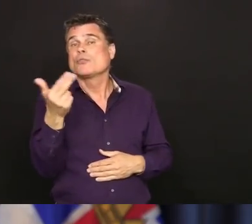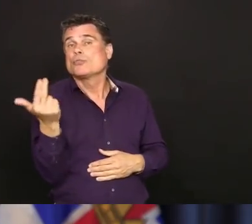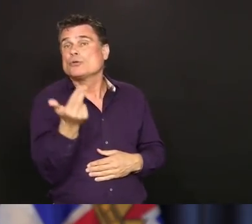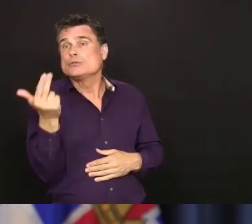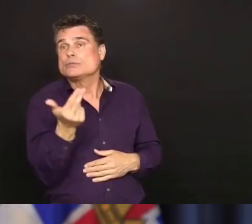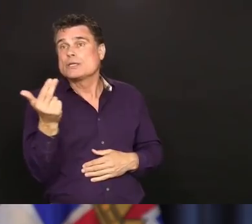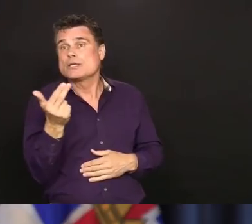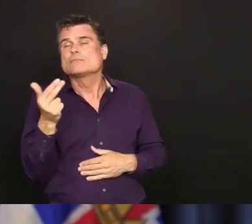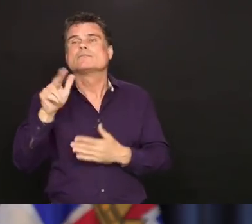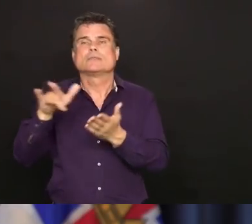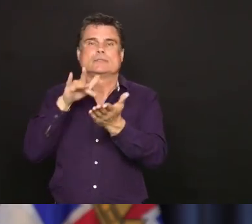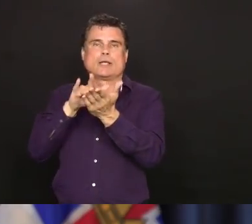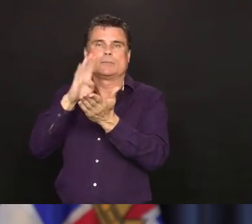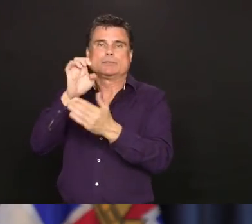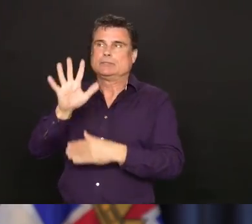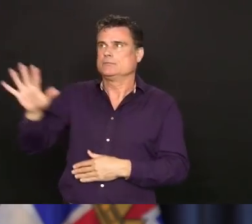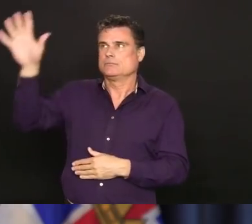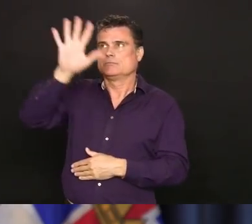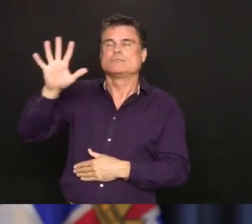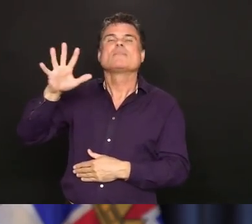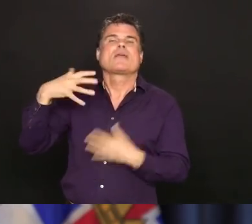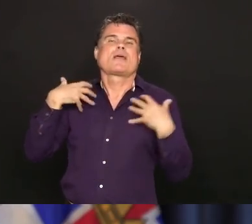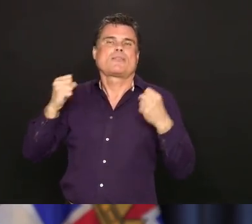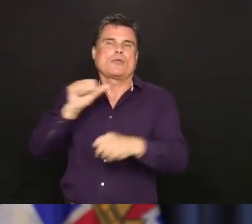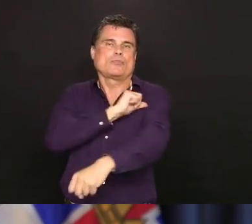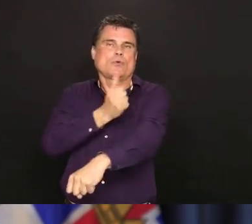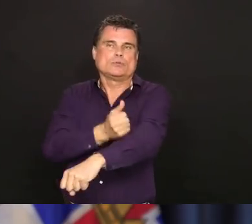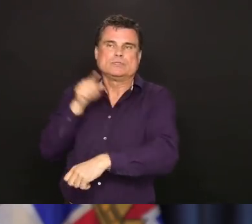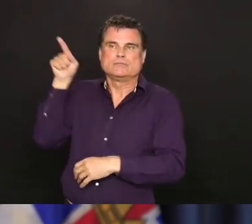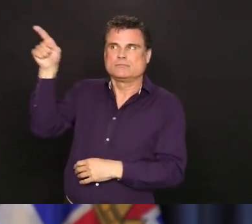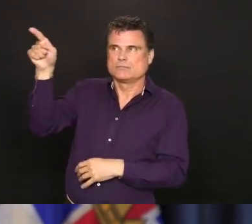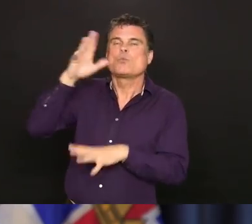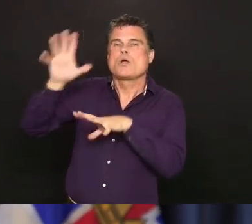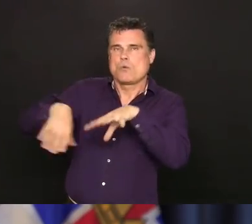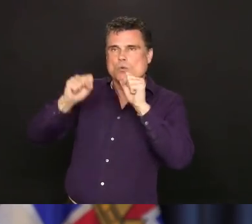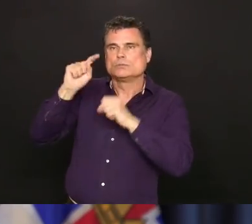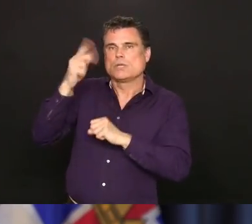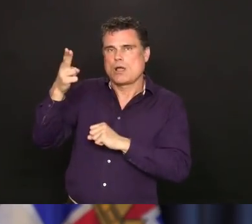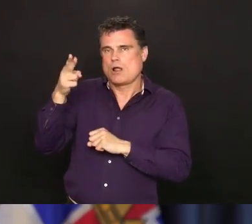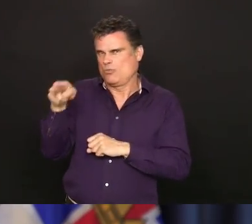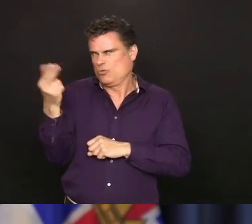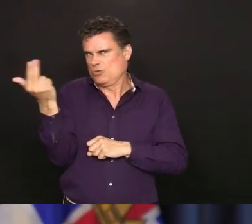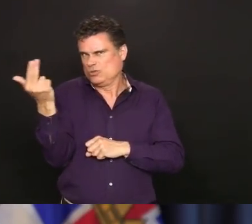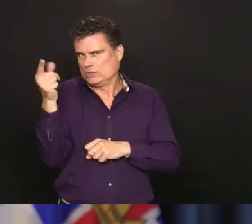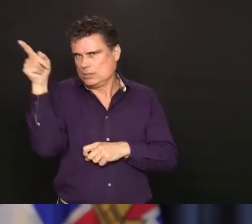April 23 in Interior Health, a town hall. Again I want to express my appreciation